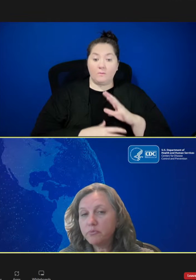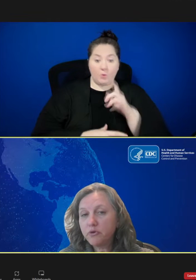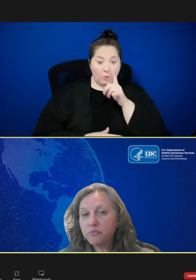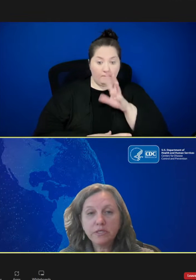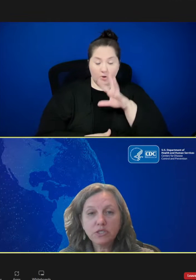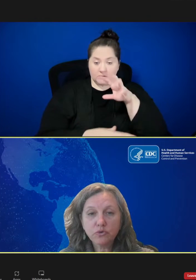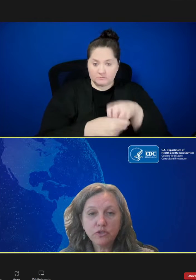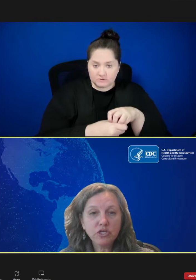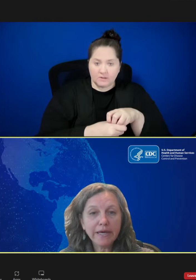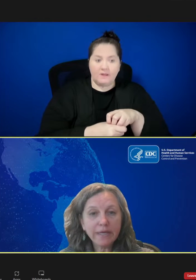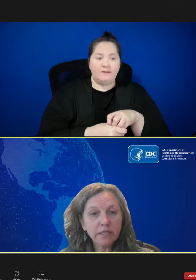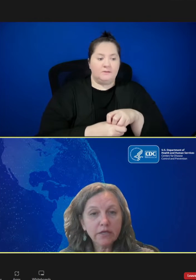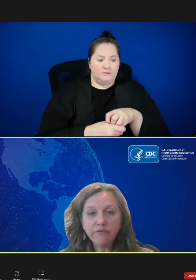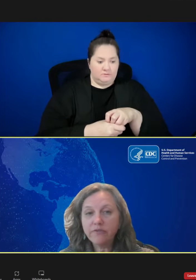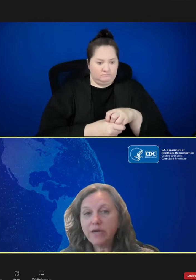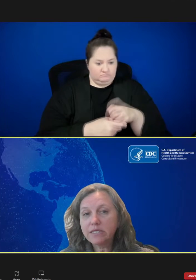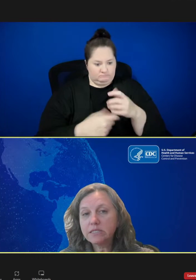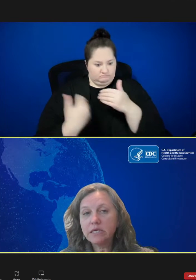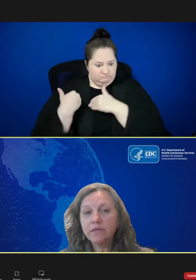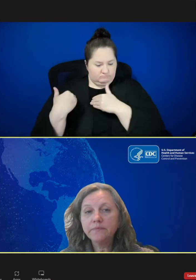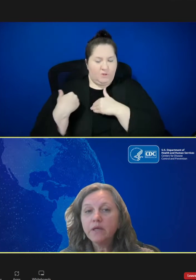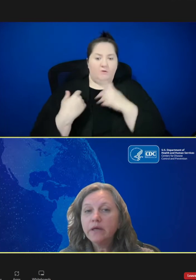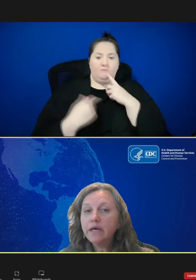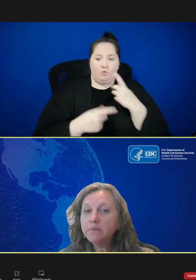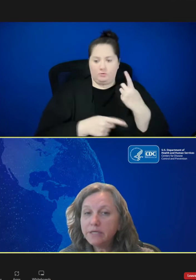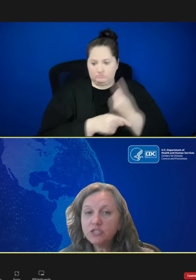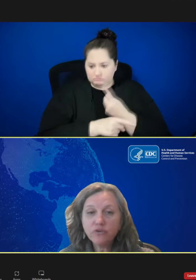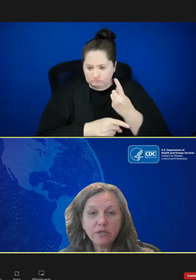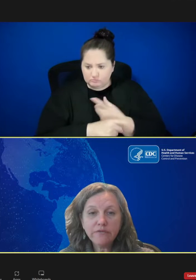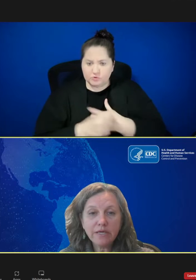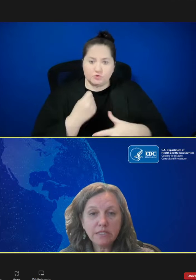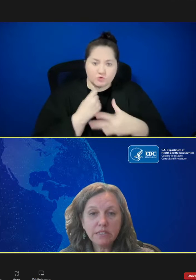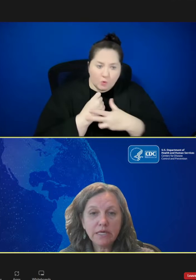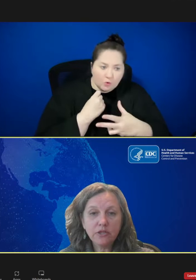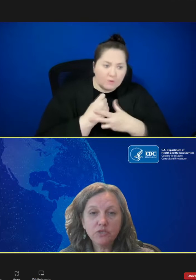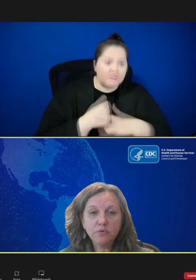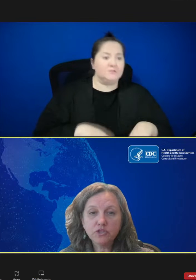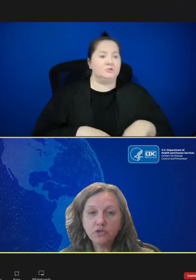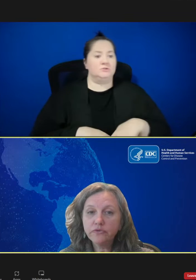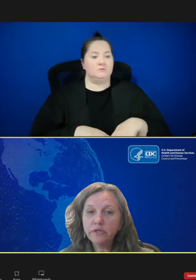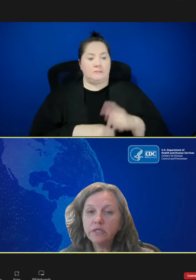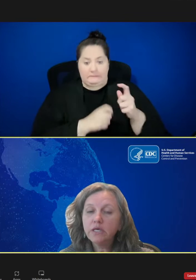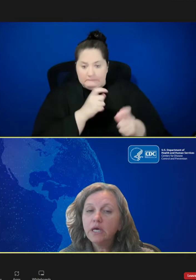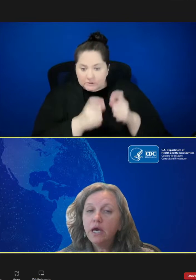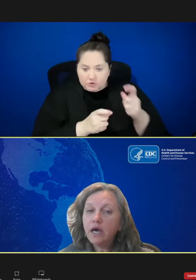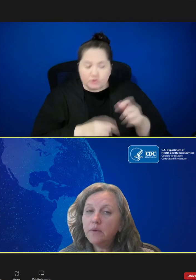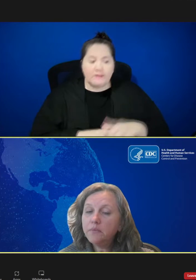appropriate storage and handling of the vaccine, administering the vaccine to eligible children,